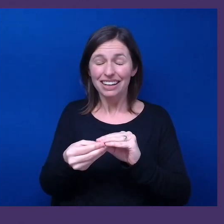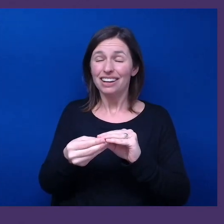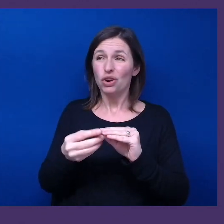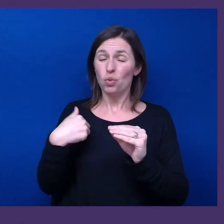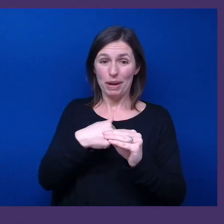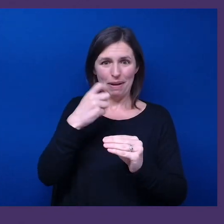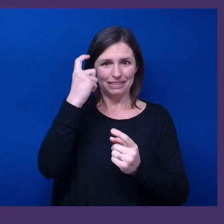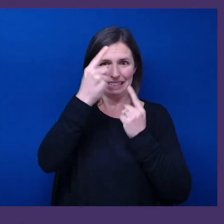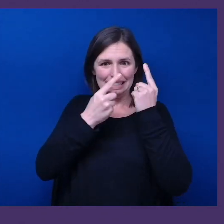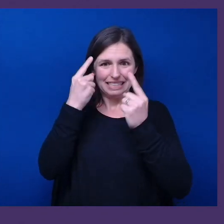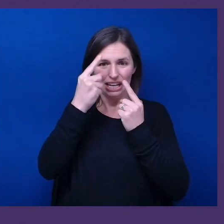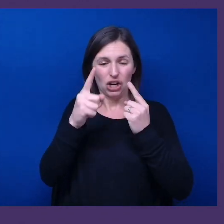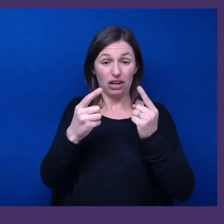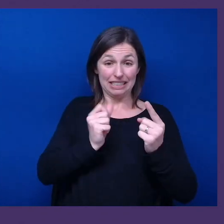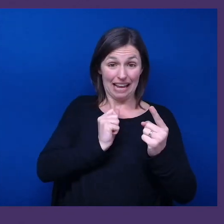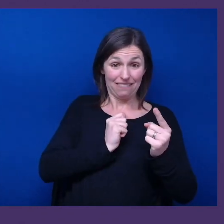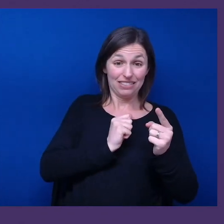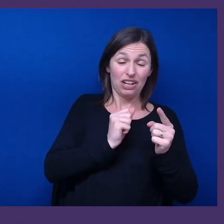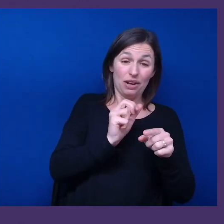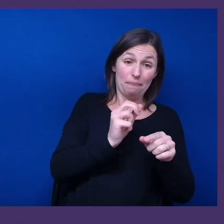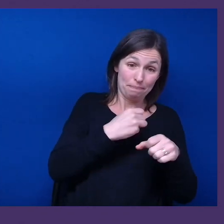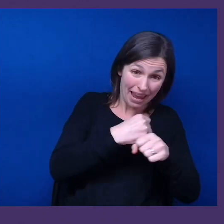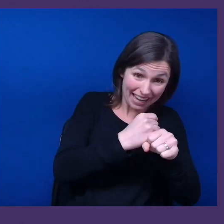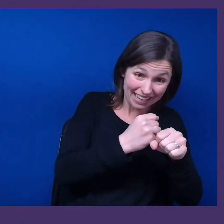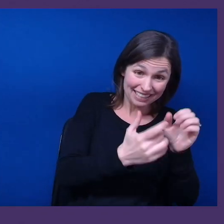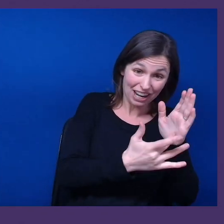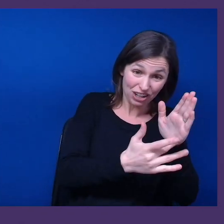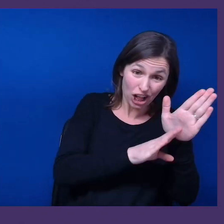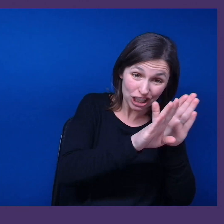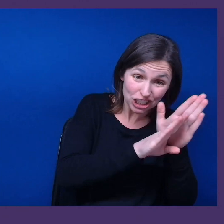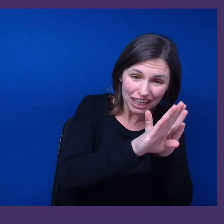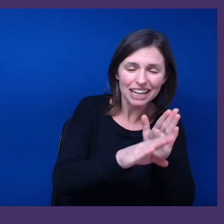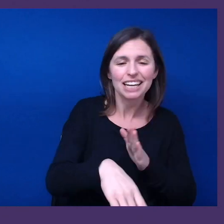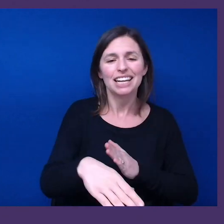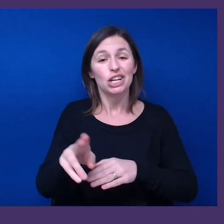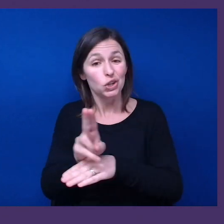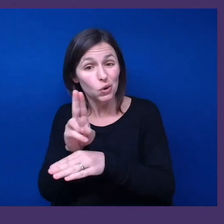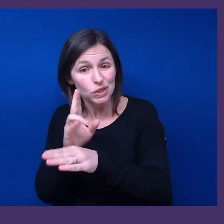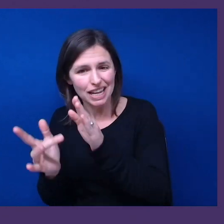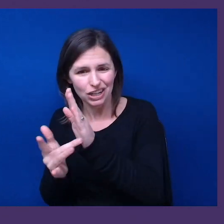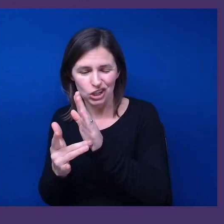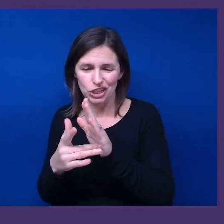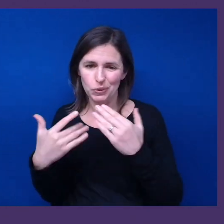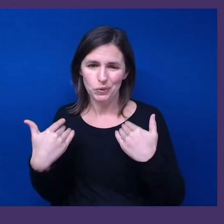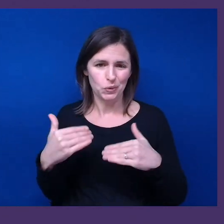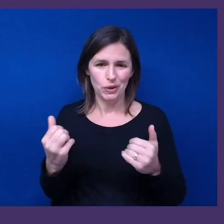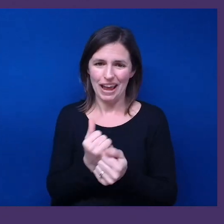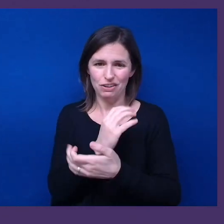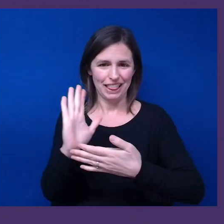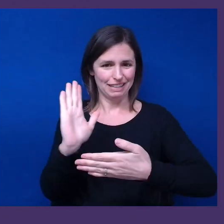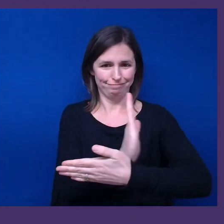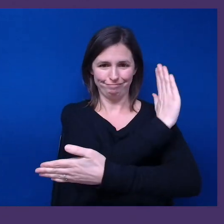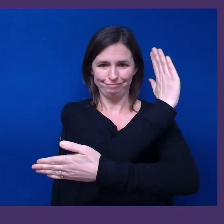and everything in between. I know that in my case, I found myself nodding a lot in terms